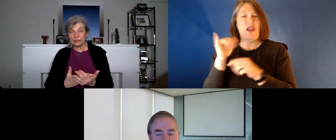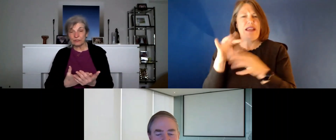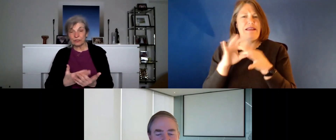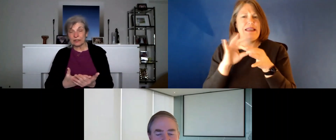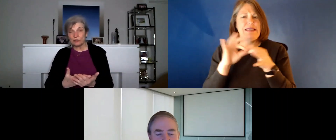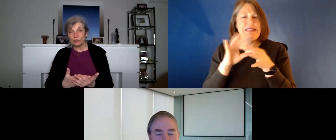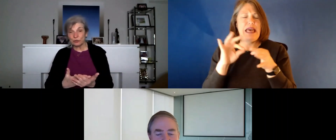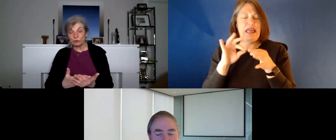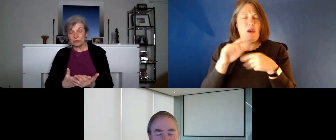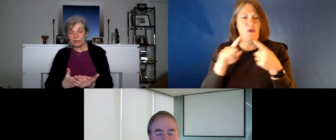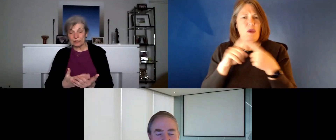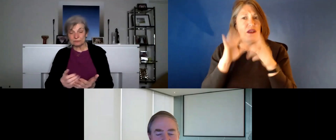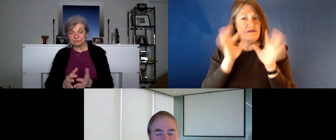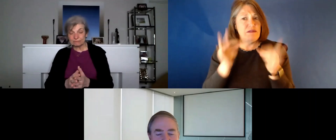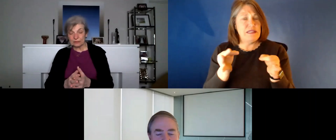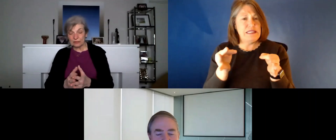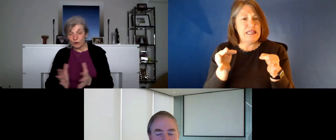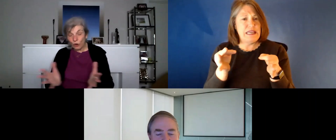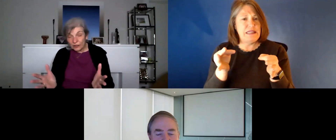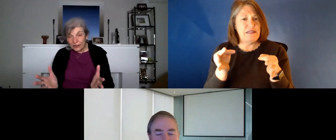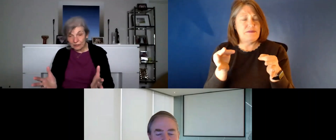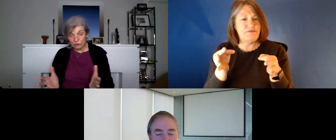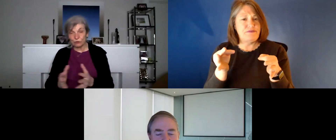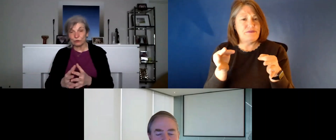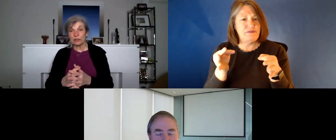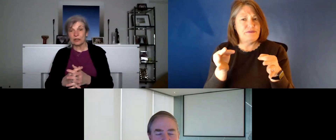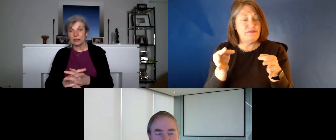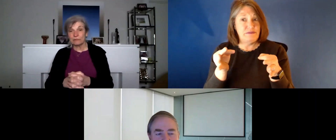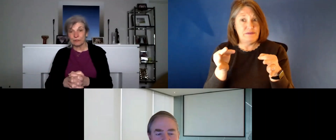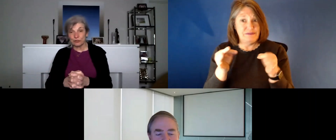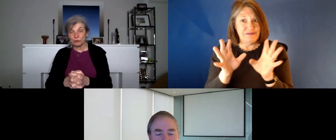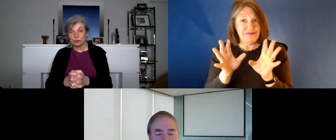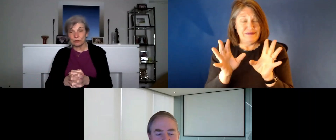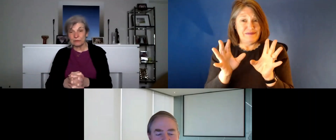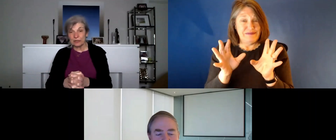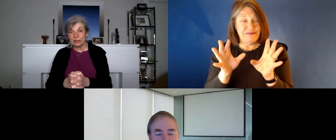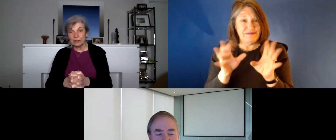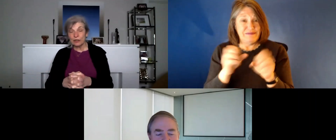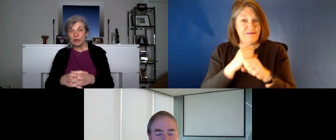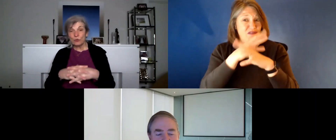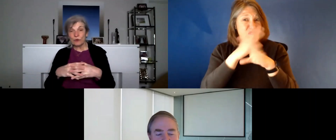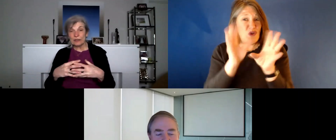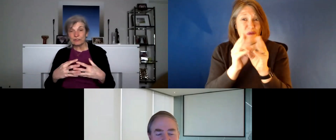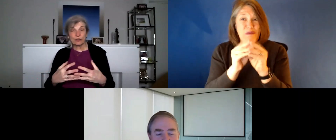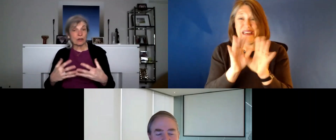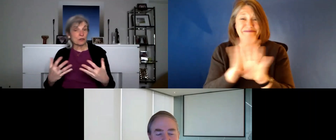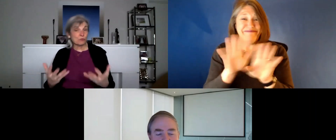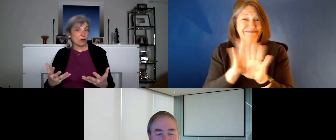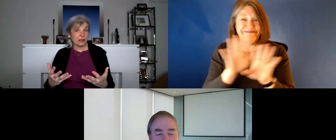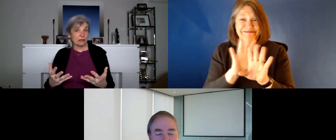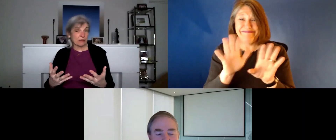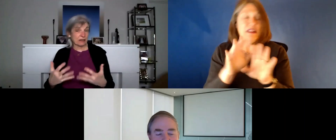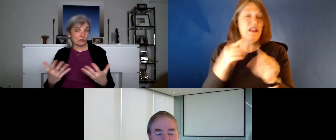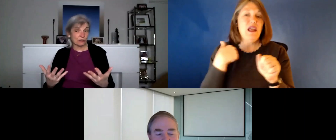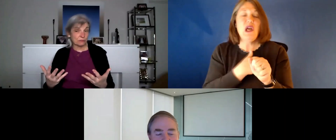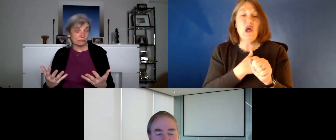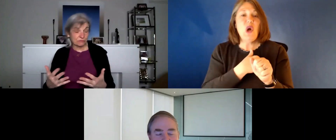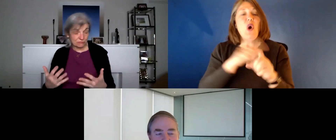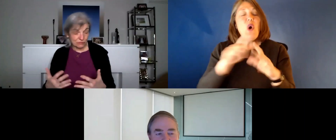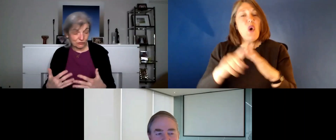decided to not hold a virtual meeting, 06:13:50 we started working actually just